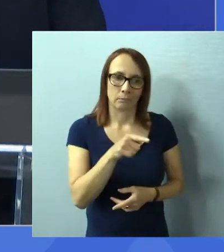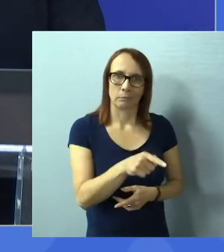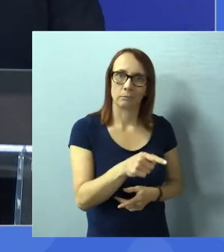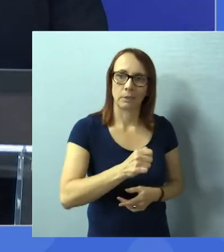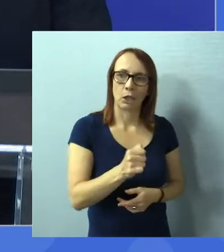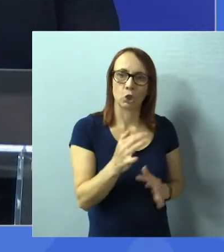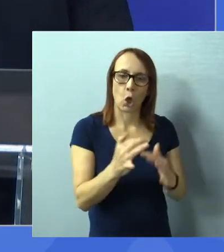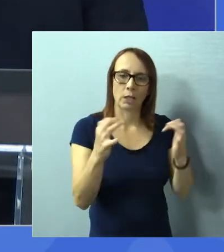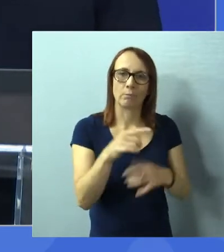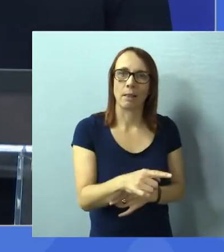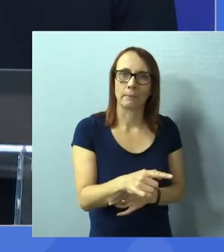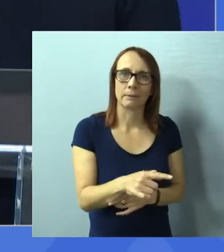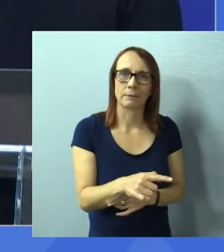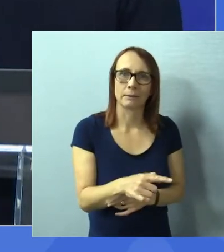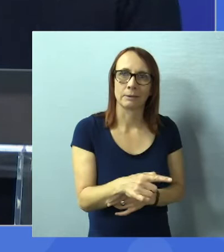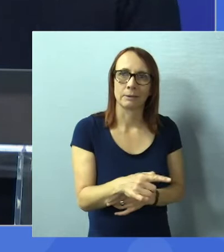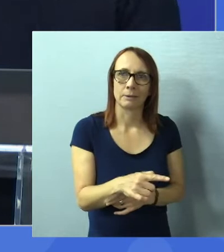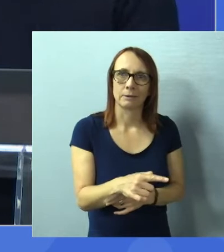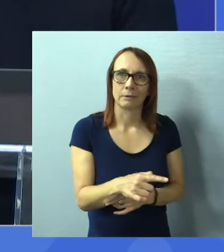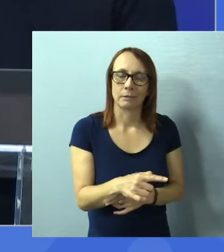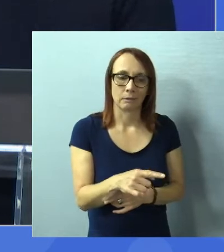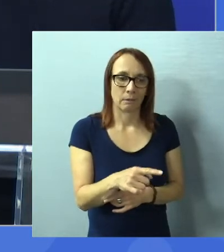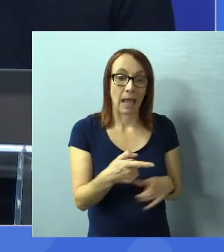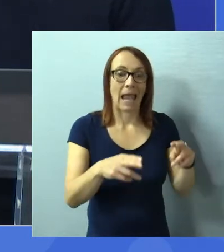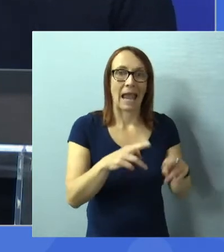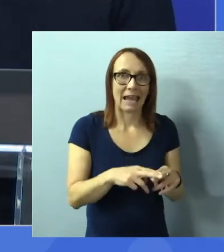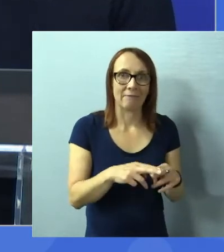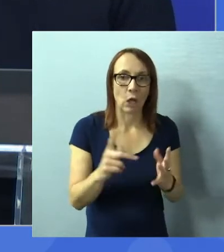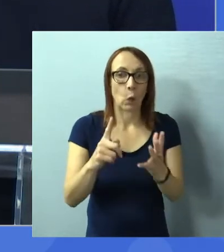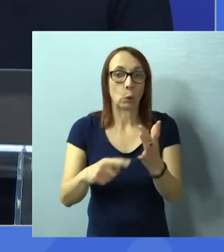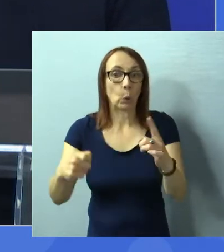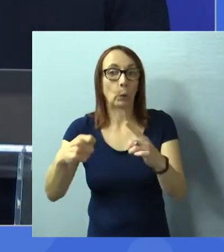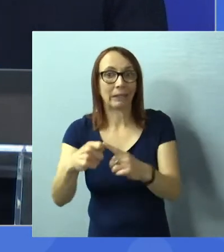accident or the Zayn legislates in a reserved area then there is a hard legal